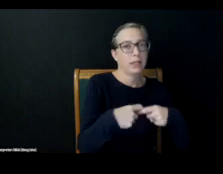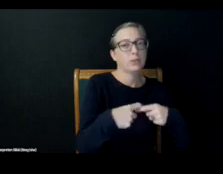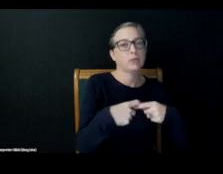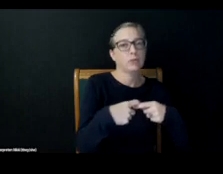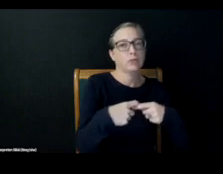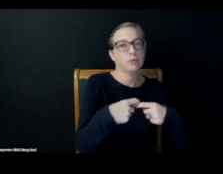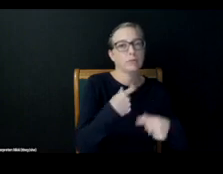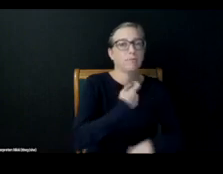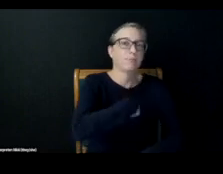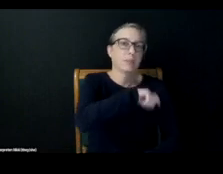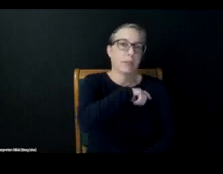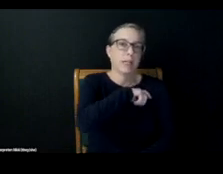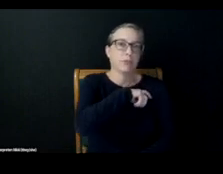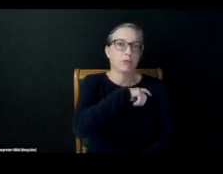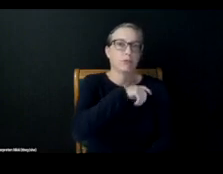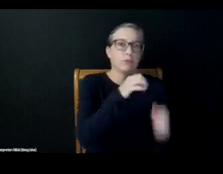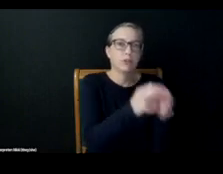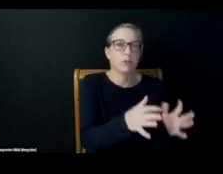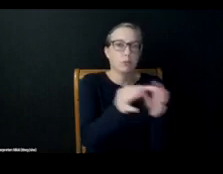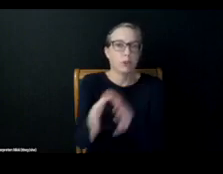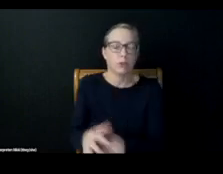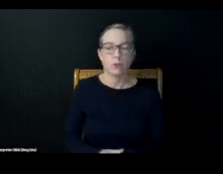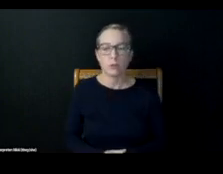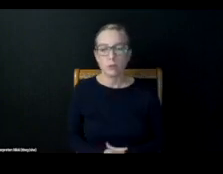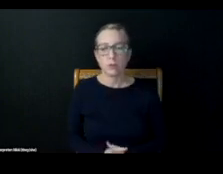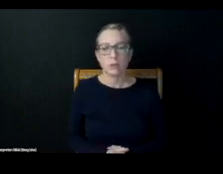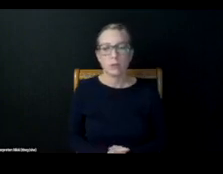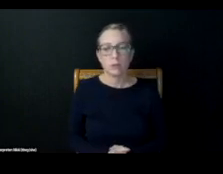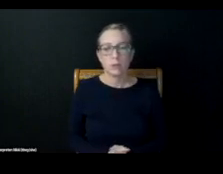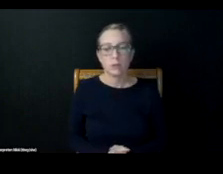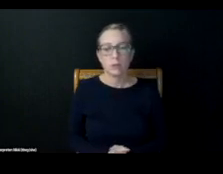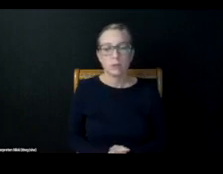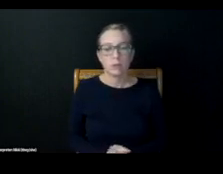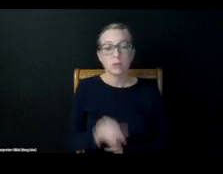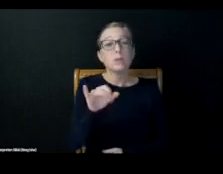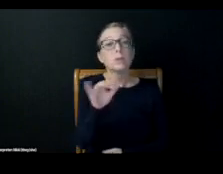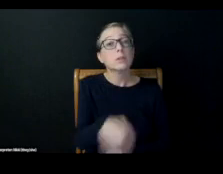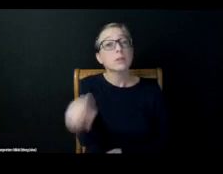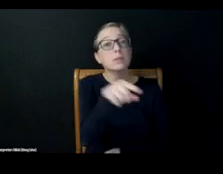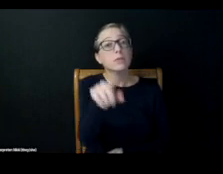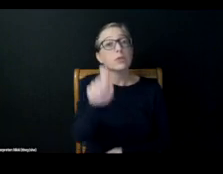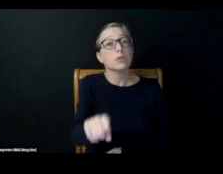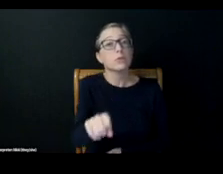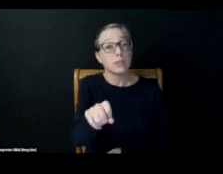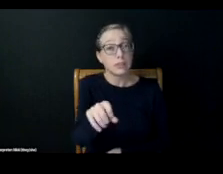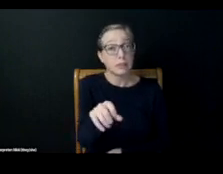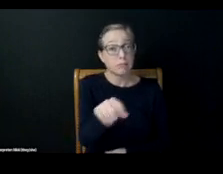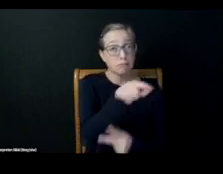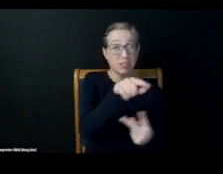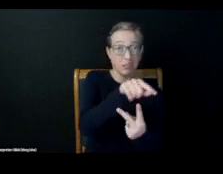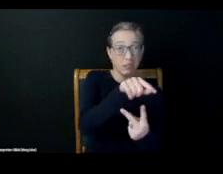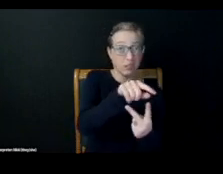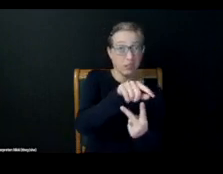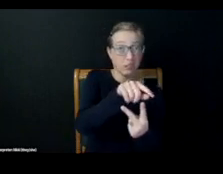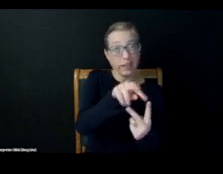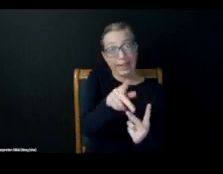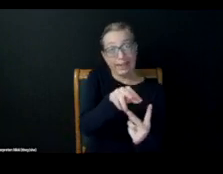If any of you need interpretation, you can turn that on. At the bottom of the zoom screen,